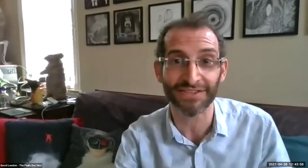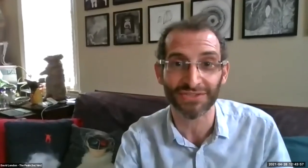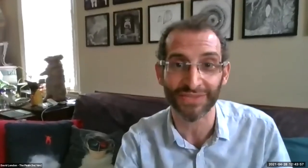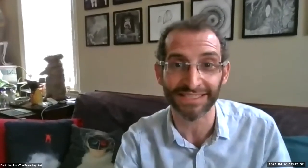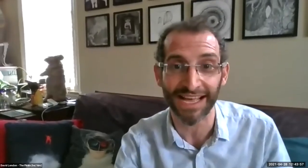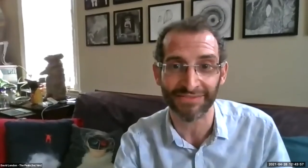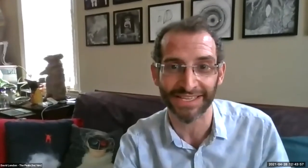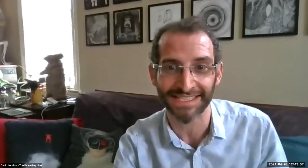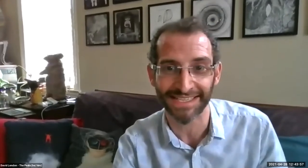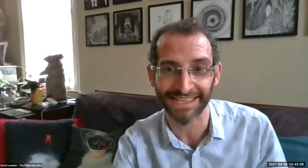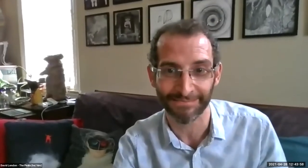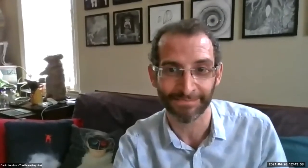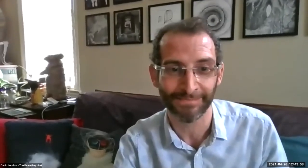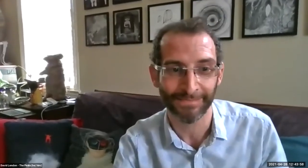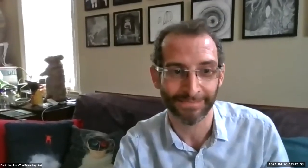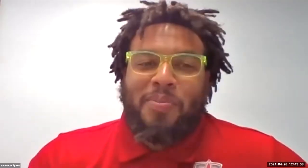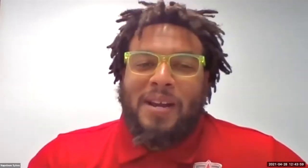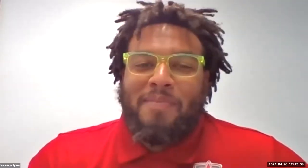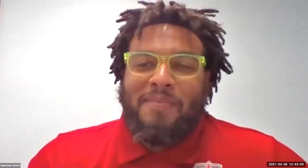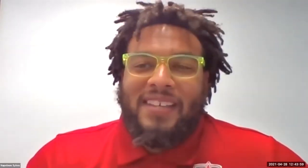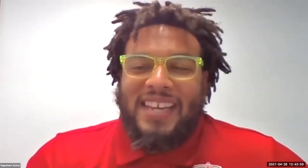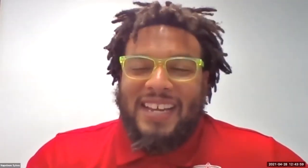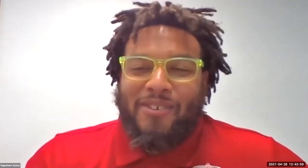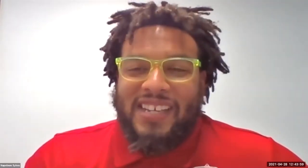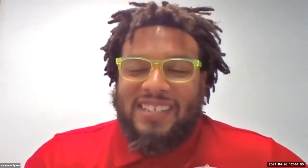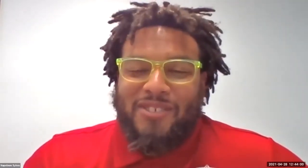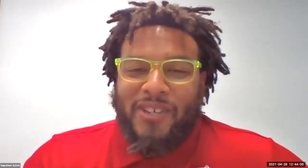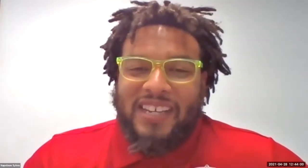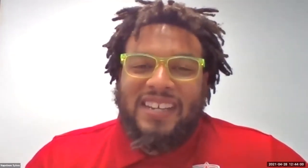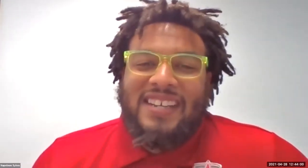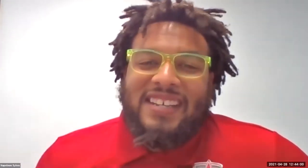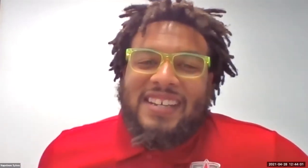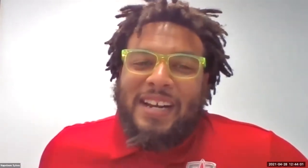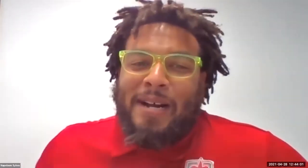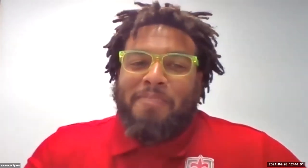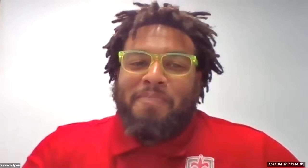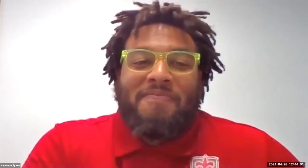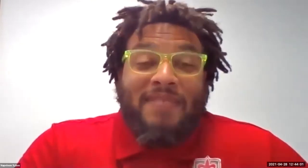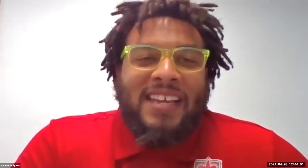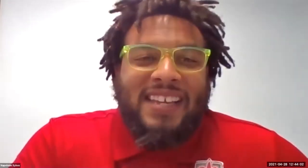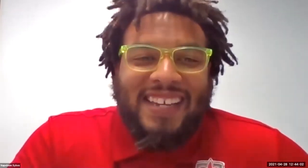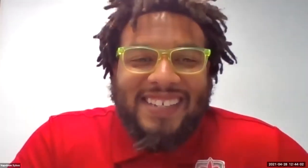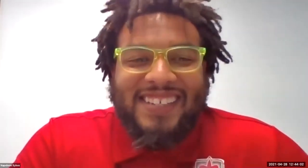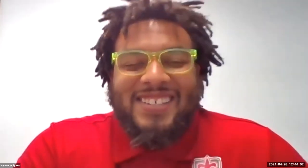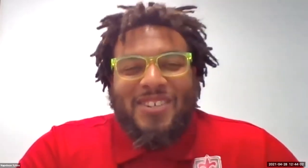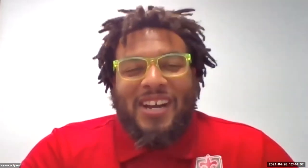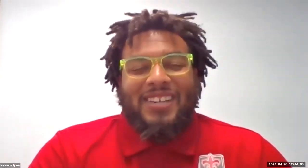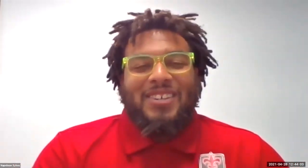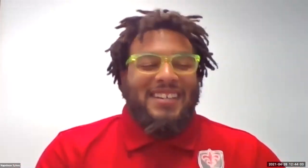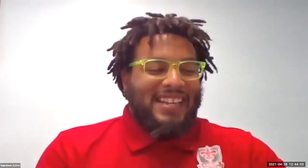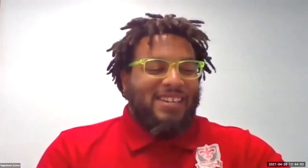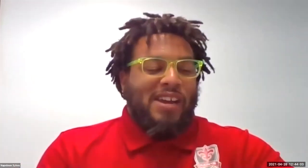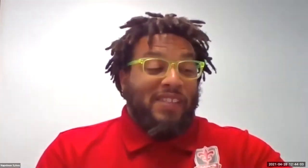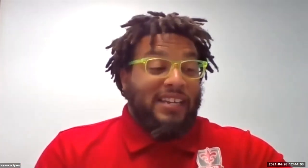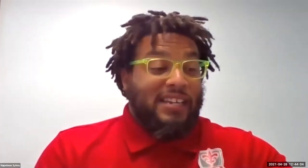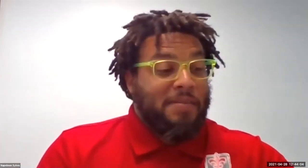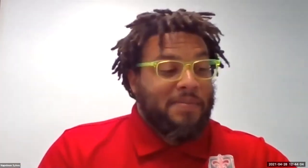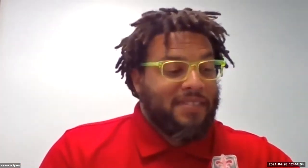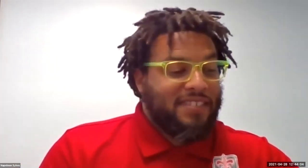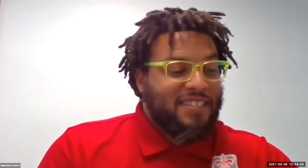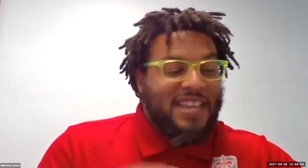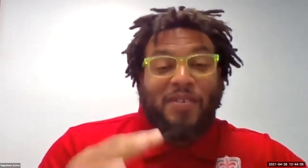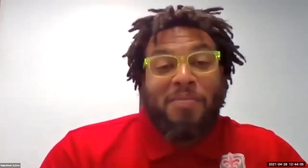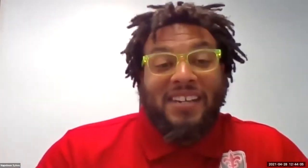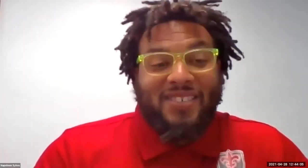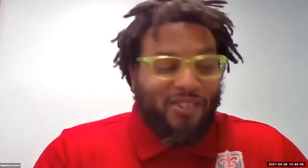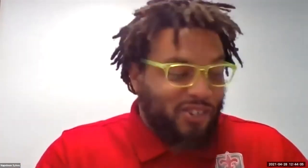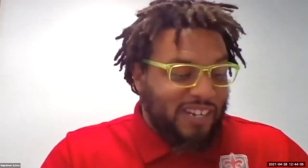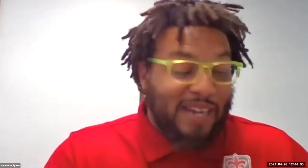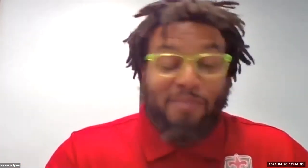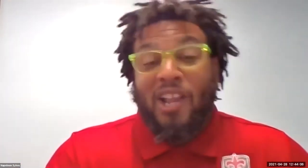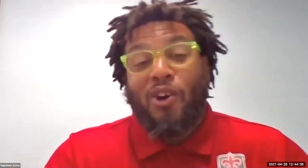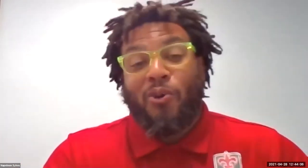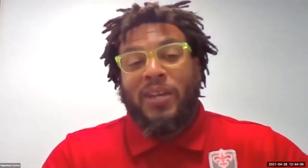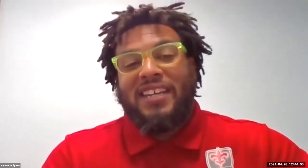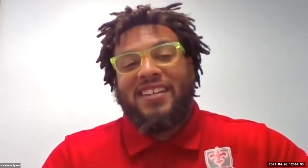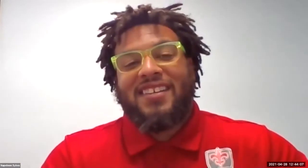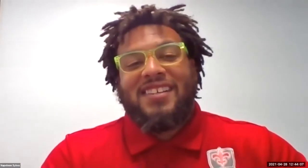But as a child, I got to see this childish joy on my dad's face and experience that moment